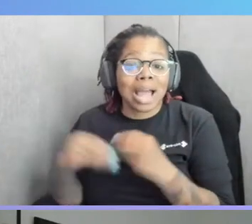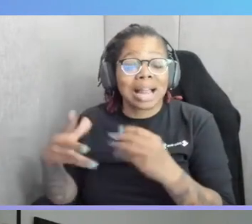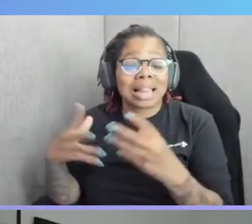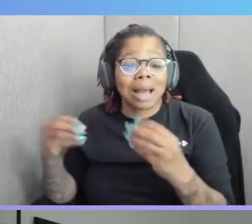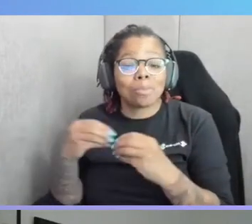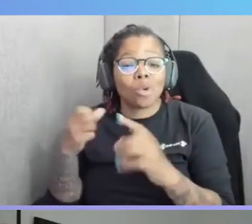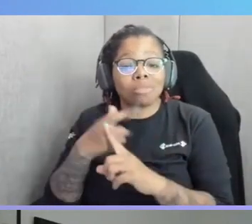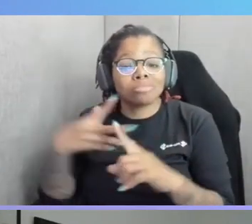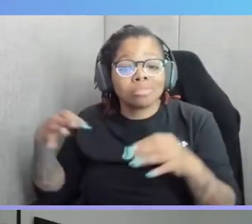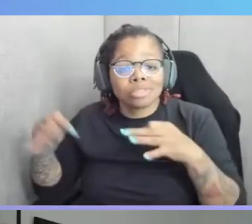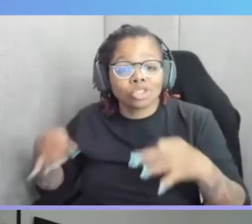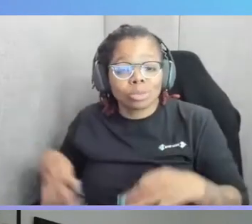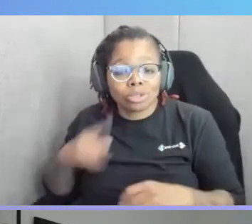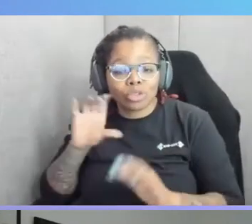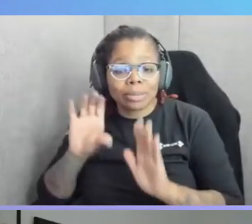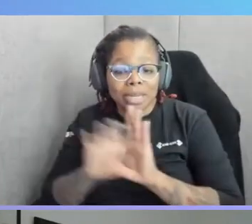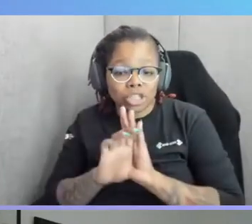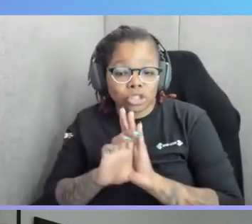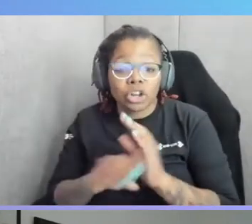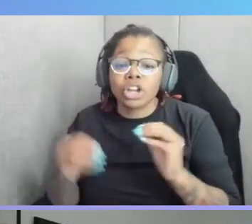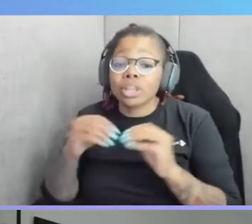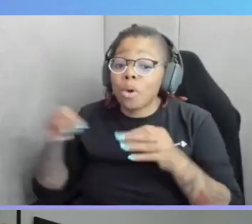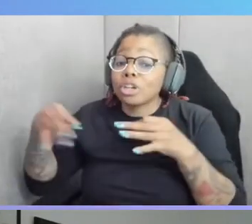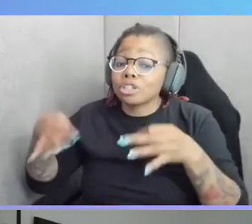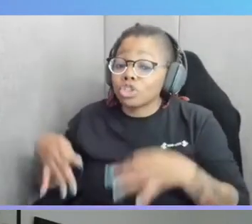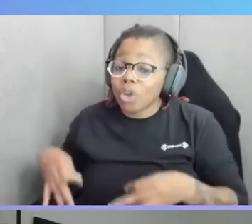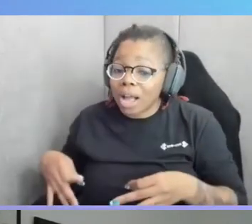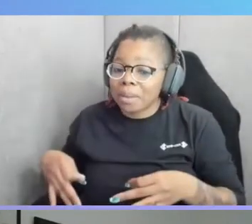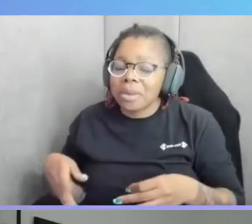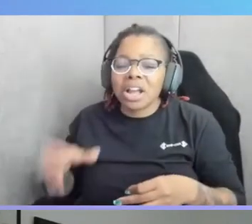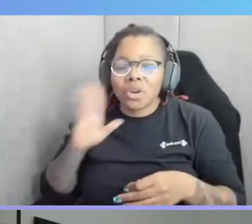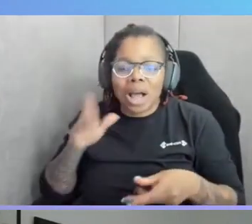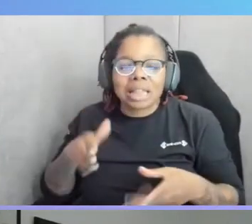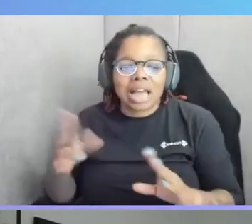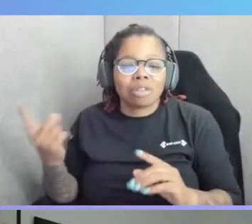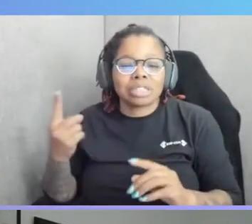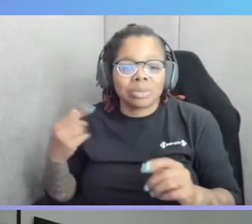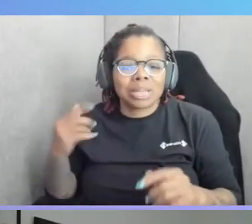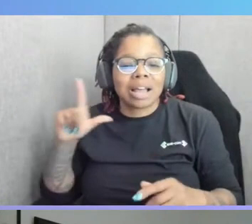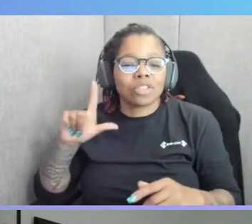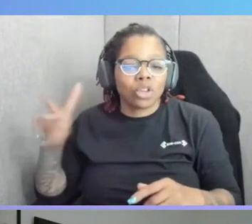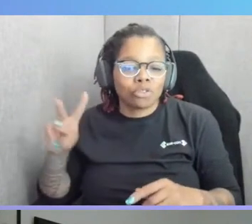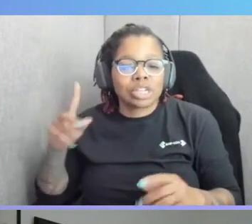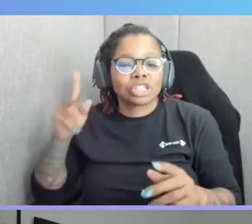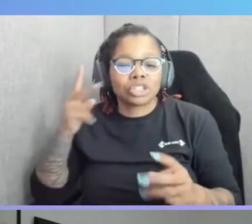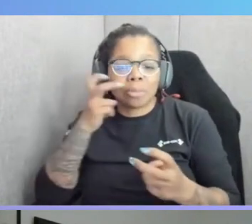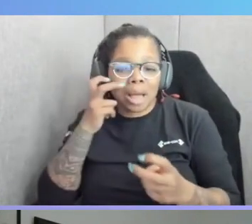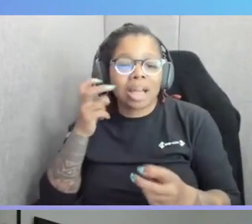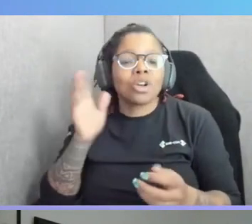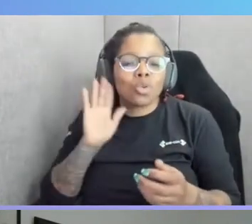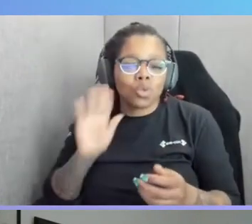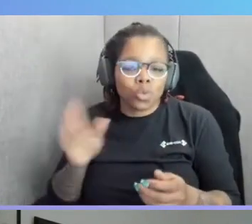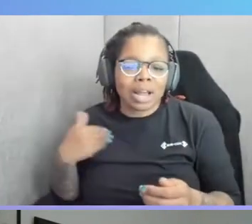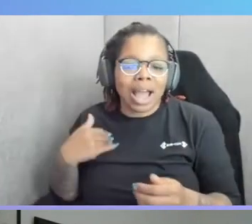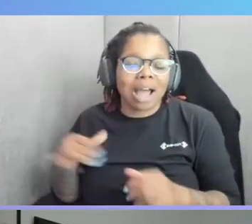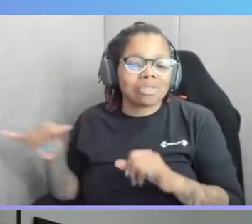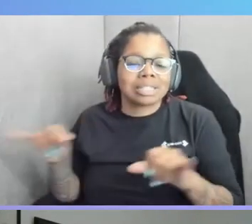the picture, and the more you describe it would give someone with low vision or blind the same experience as someone who